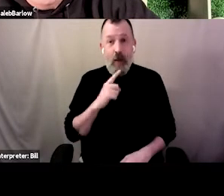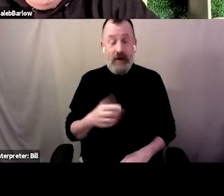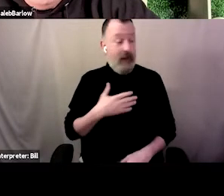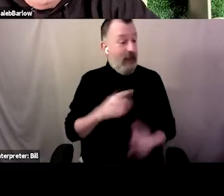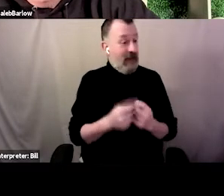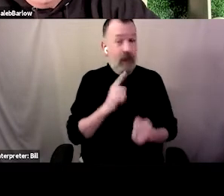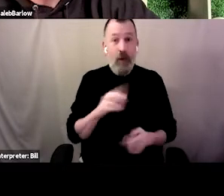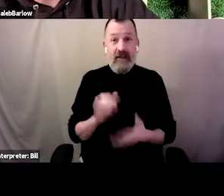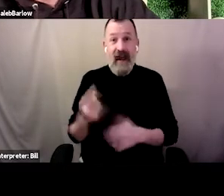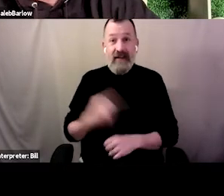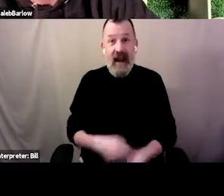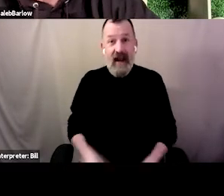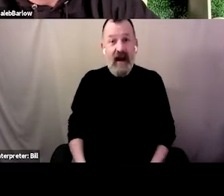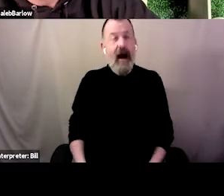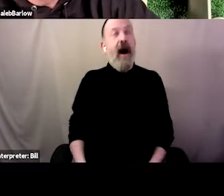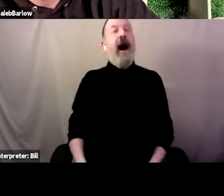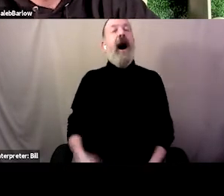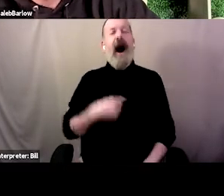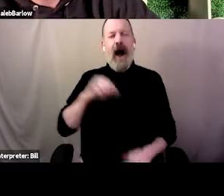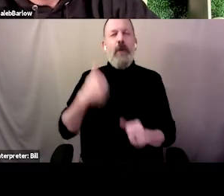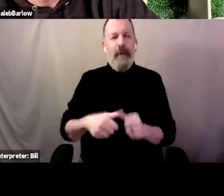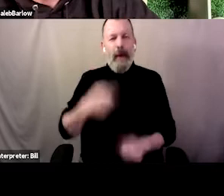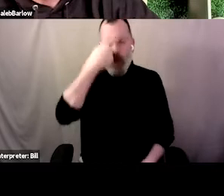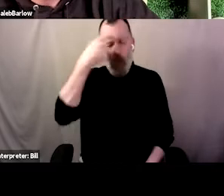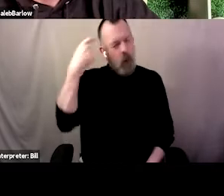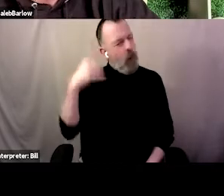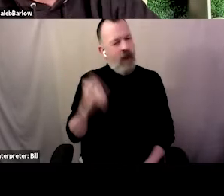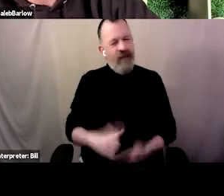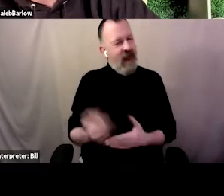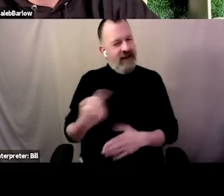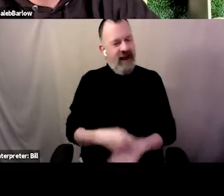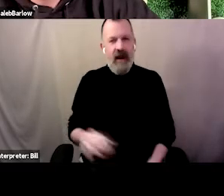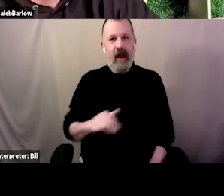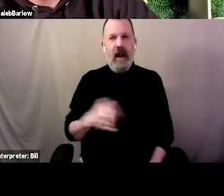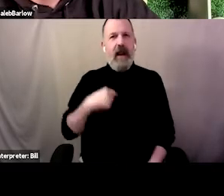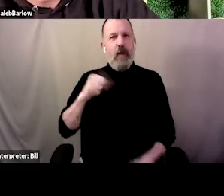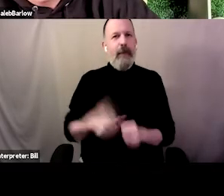CalebBarlow: I, I remember that day. Like, I remember 911 just in terms of things,